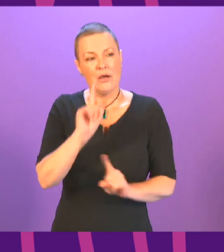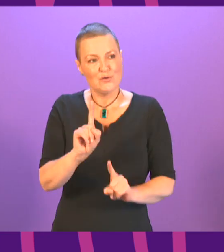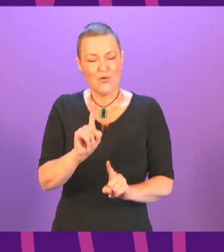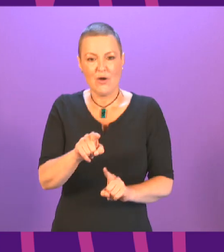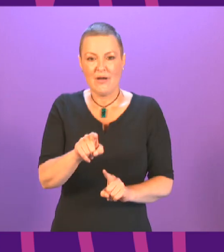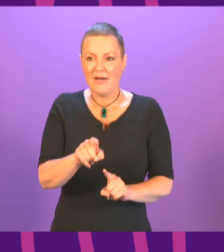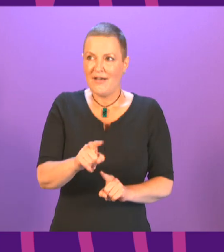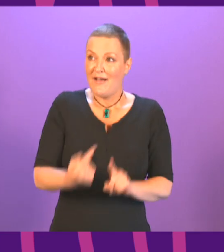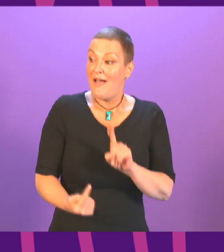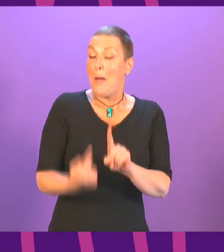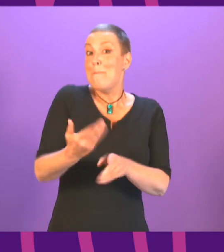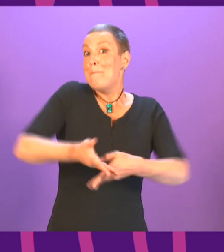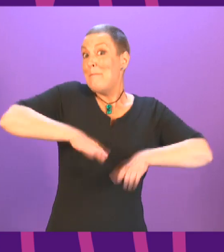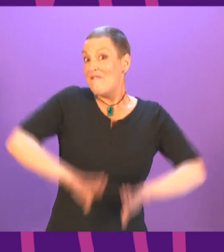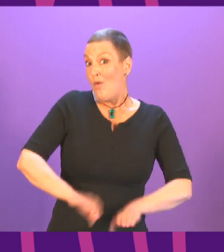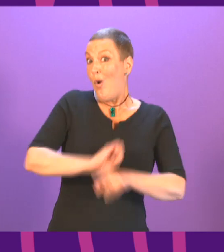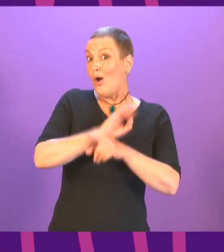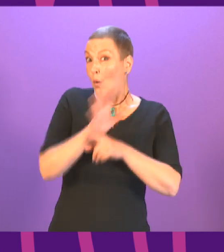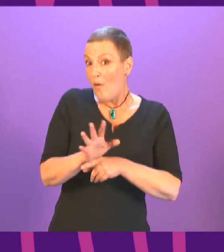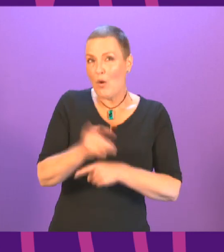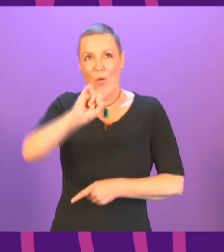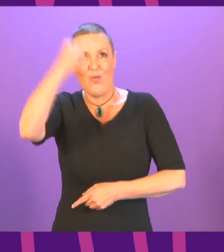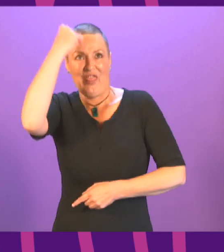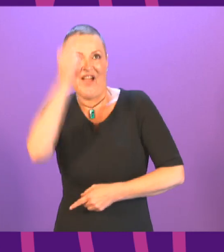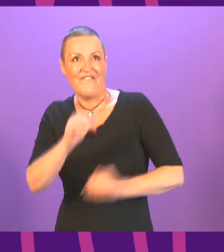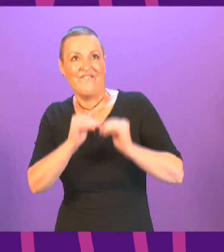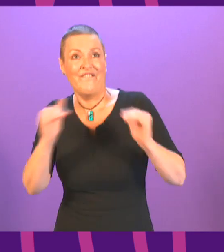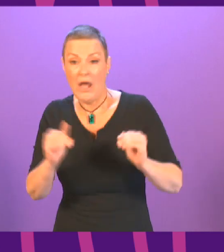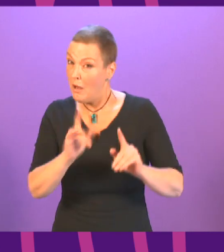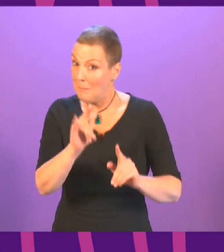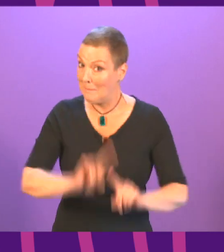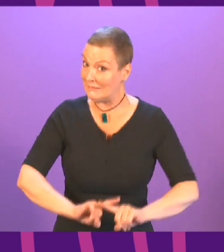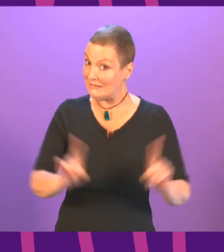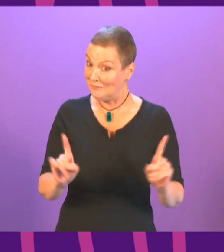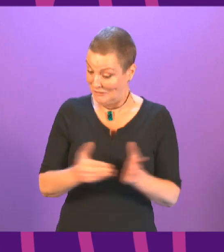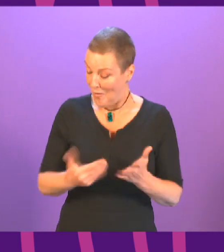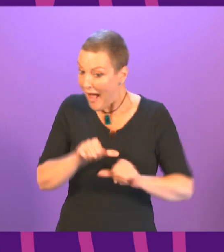will mean something different from what it meant pre-Covid. I am absolutely committed to that.